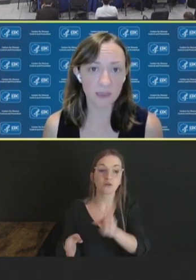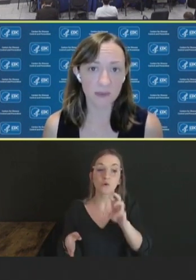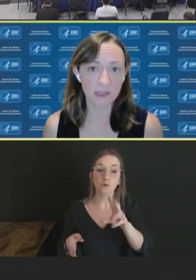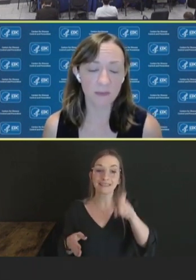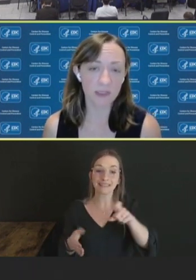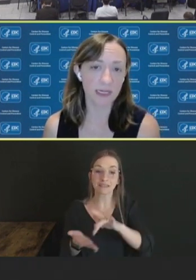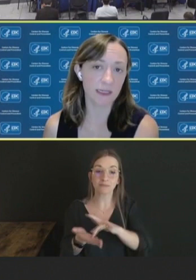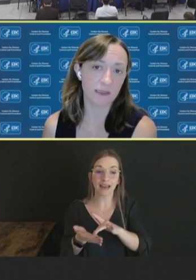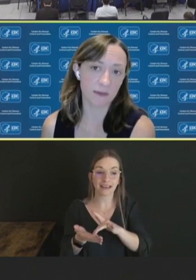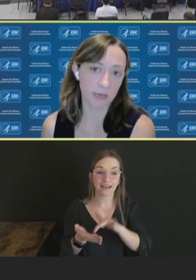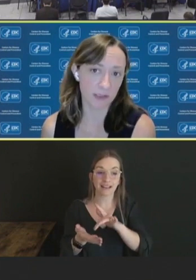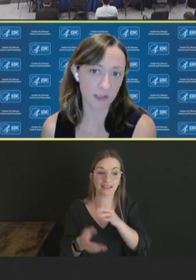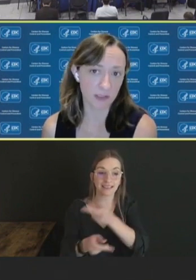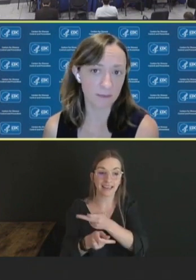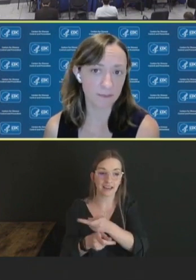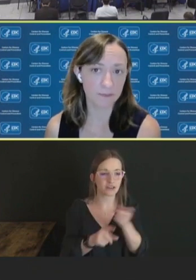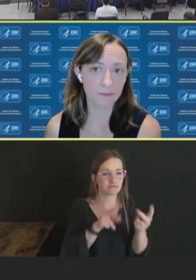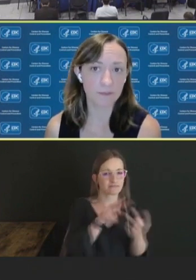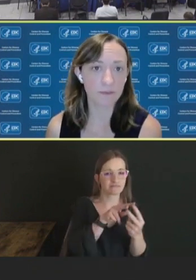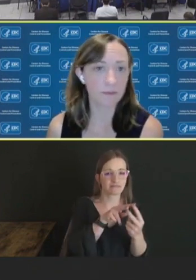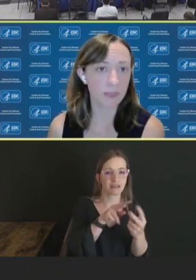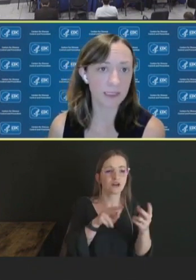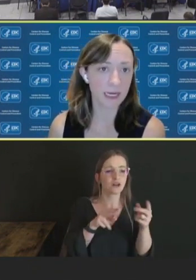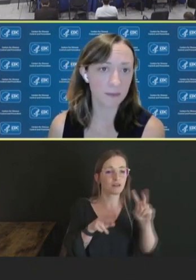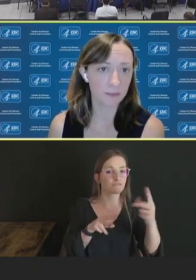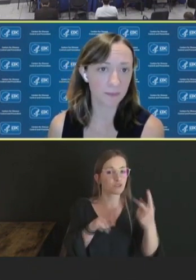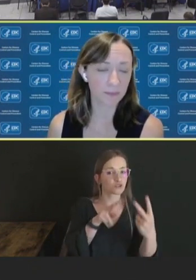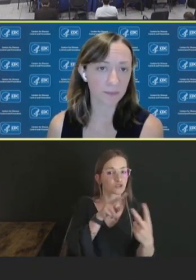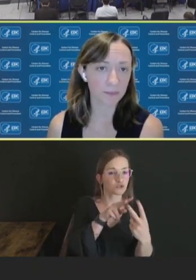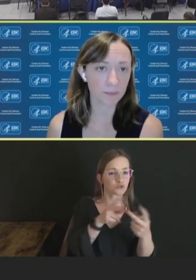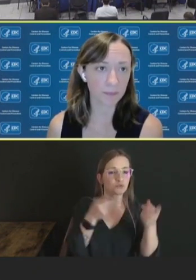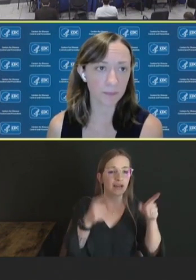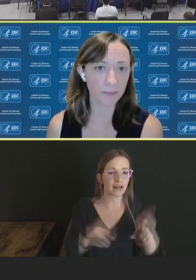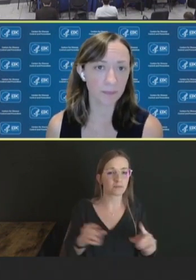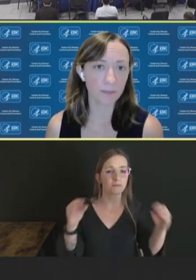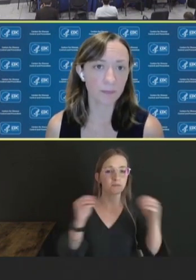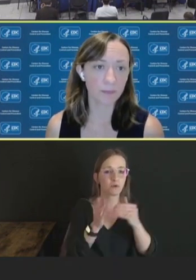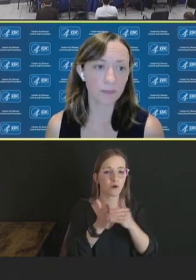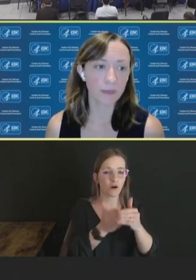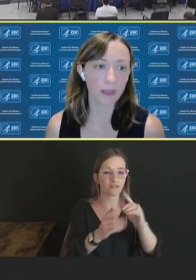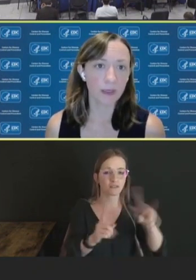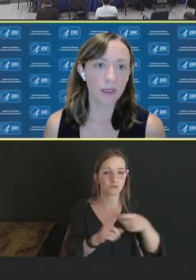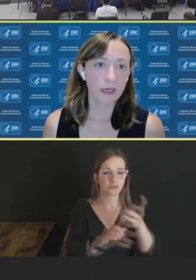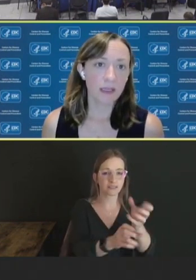were simultaneously administered. Next slide.